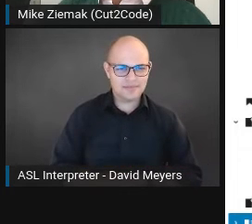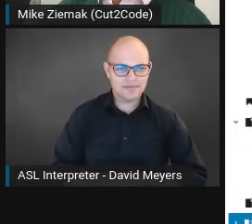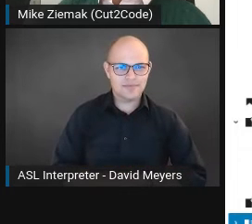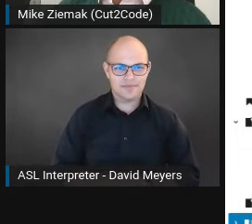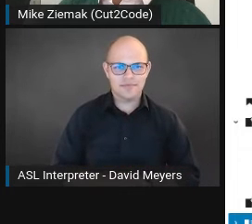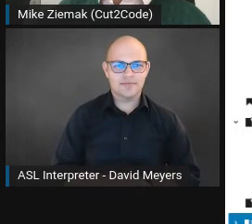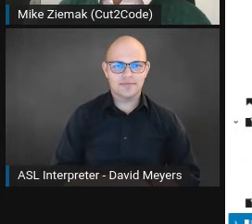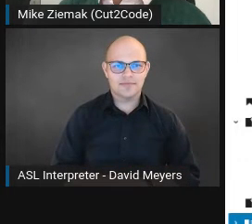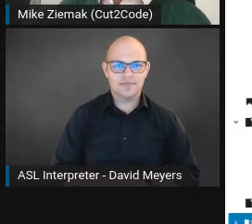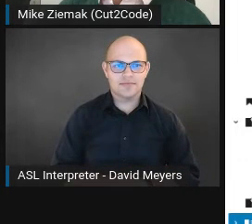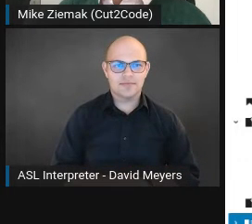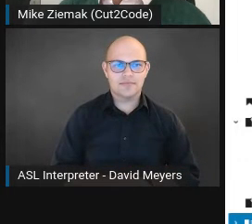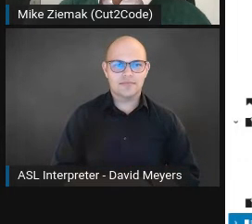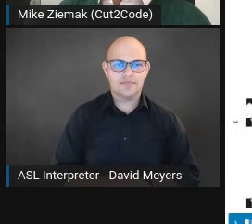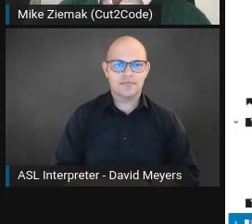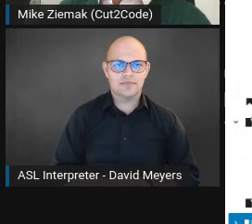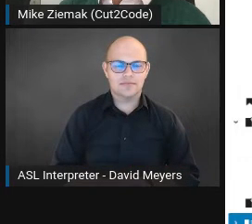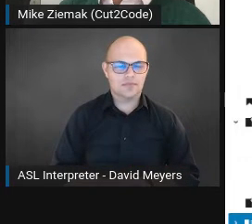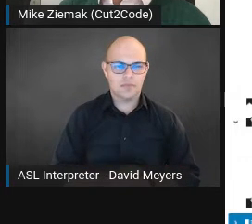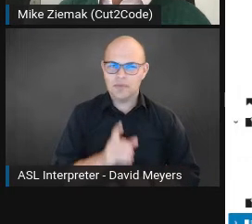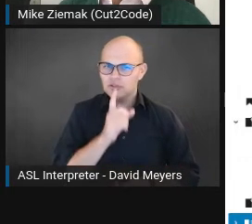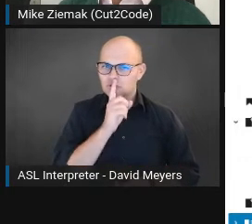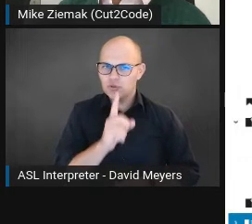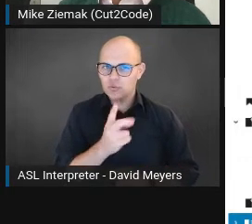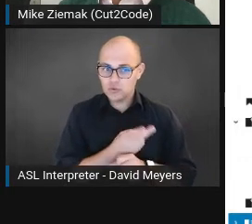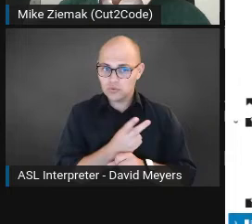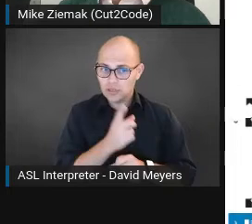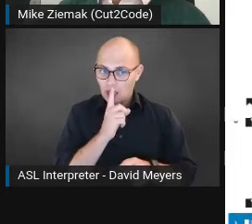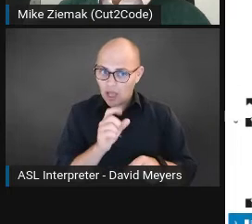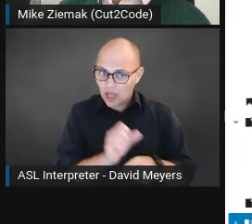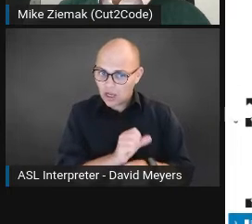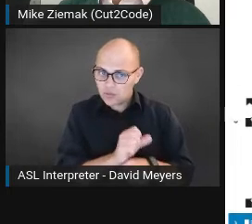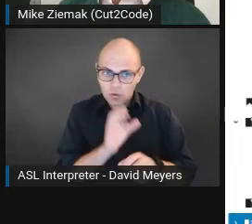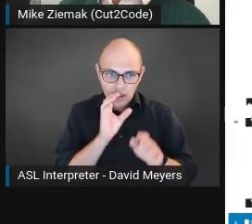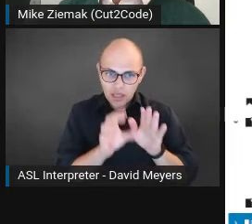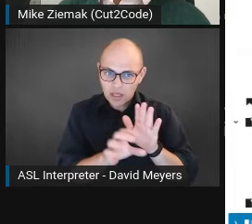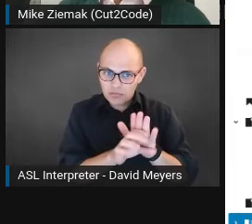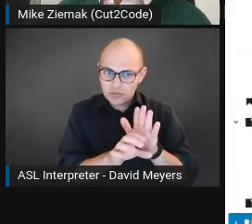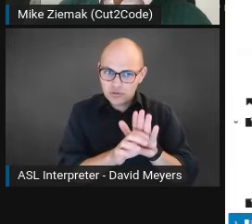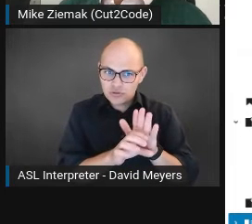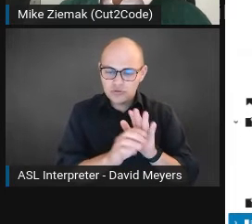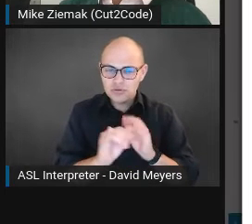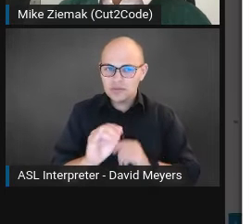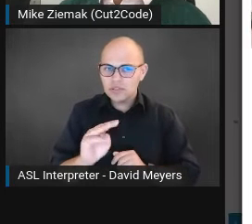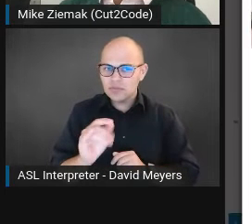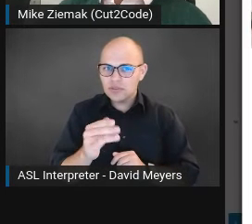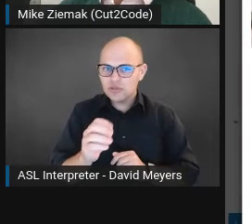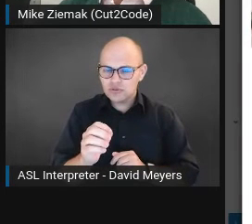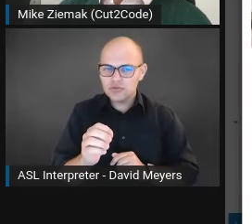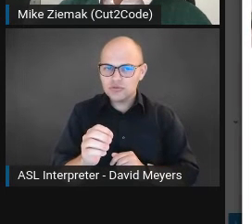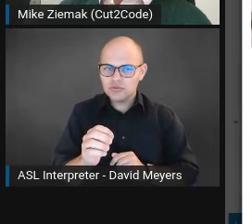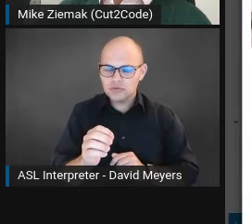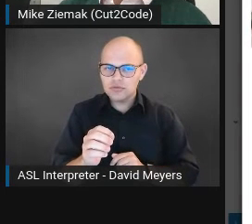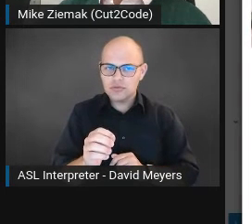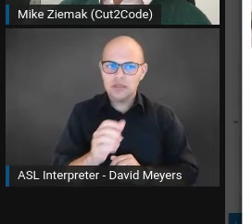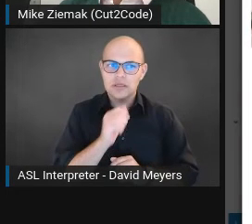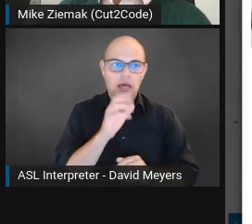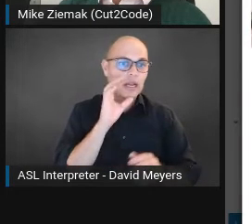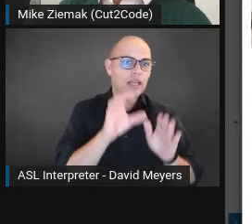let's just make sure that we're using an actual image and text instead of an image of text.